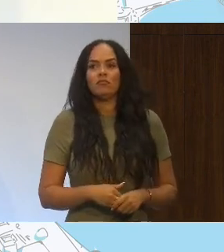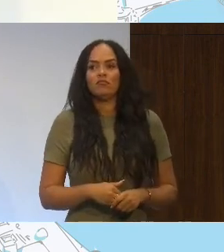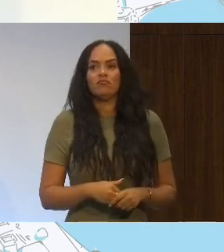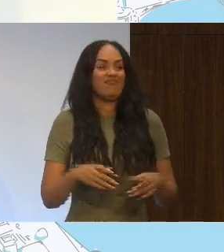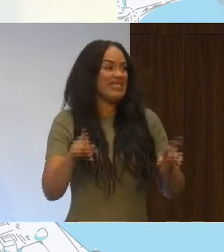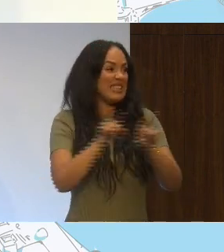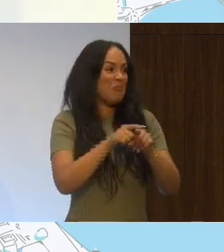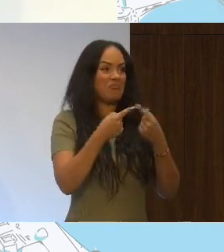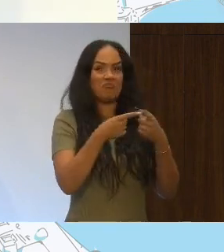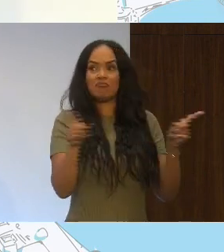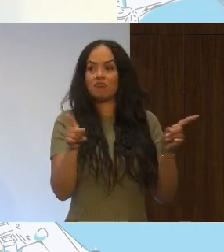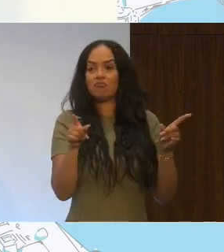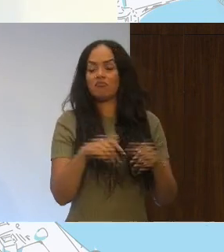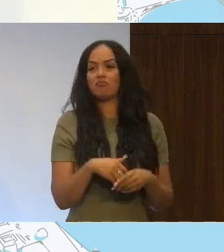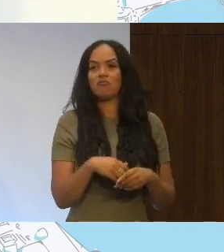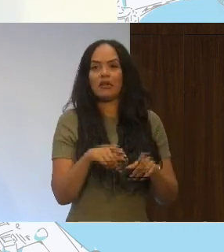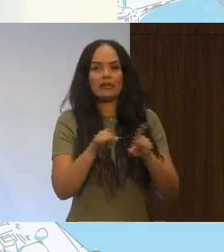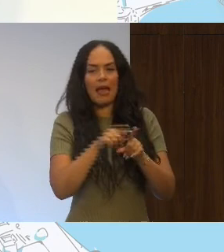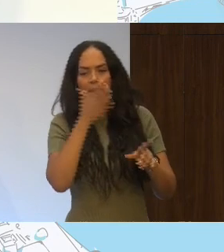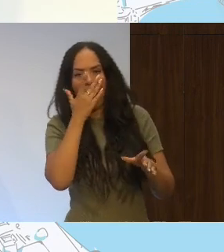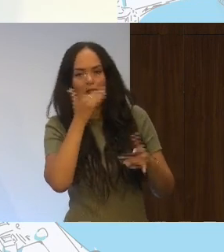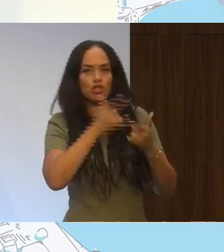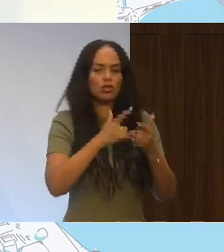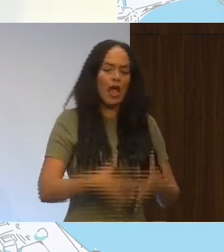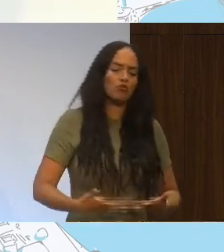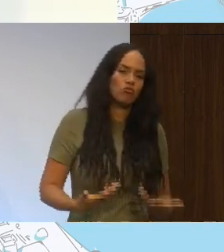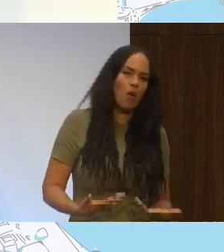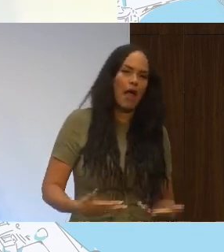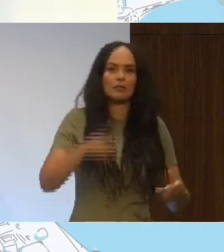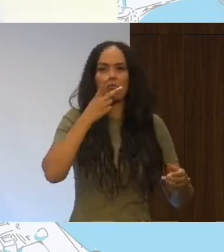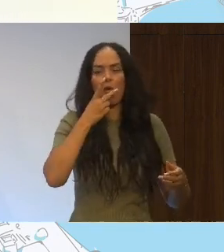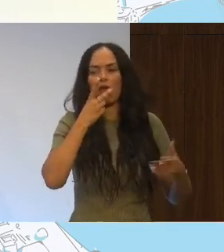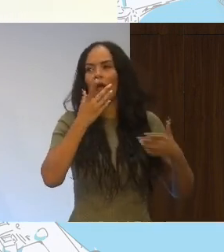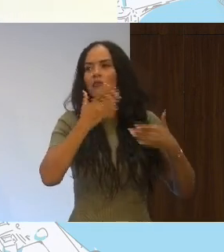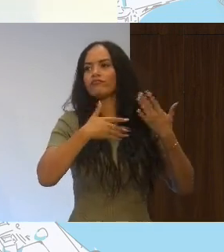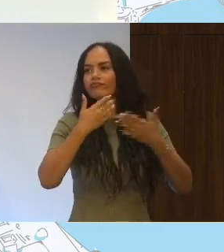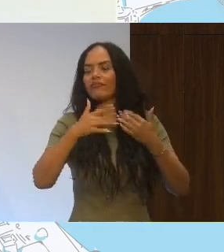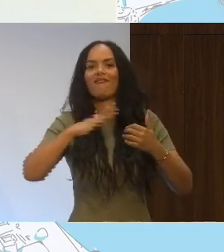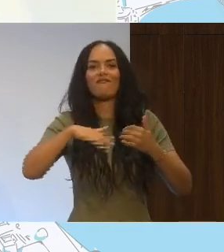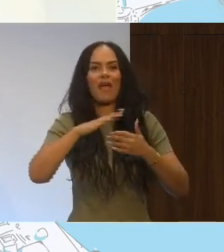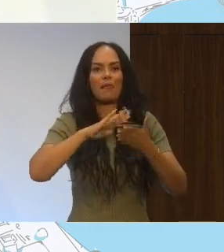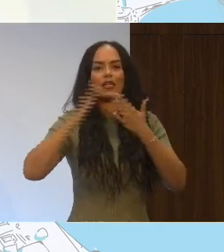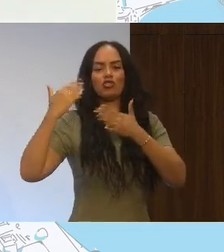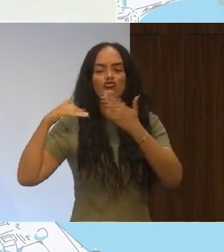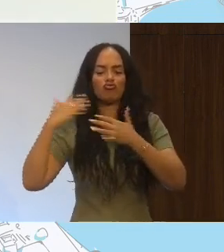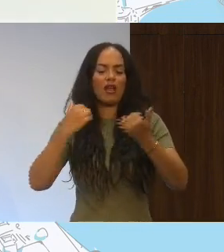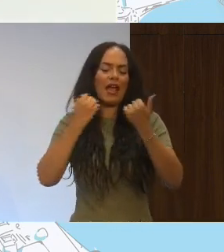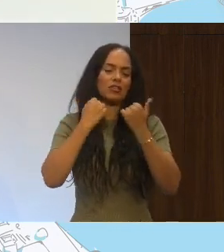I mean, at the same age, sex, weight blah, blah, blah, smoking family history exercise, be a good chap, all that sort of thing.